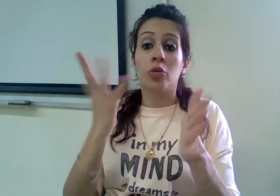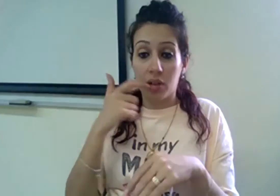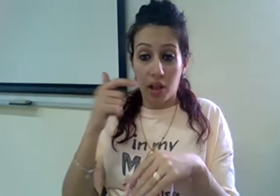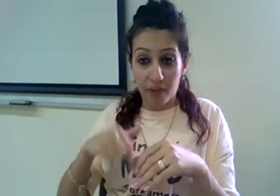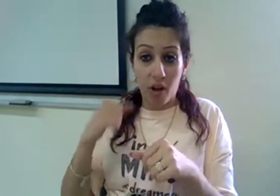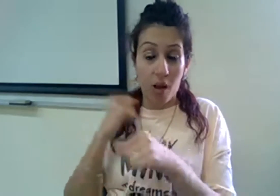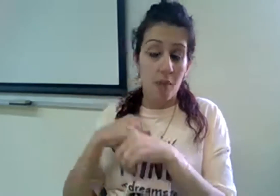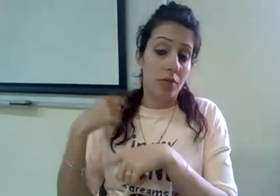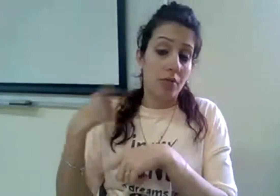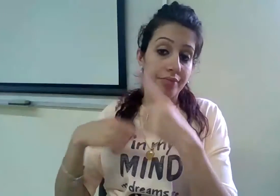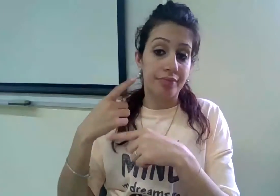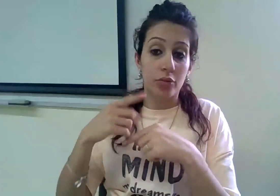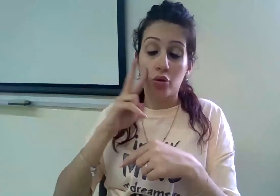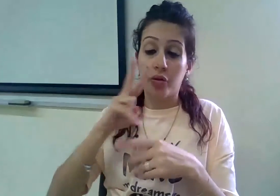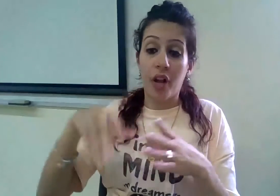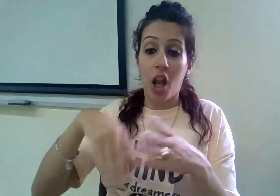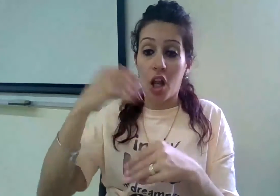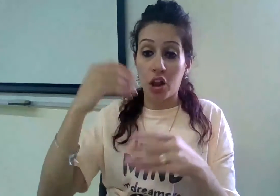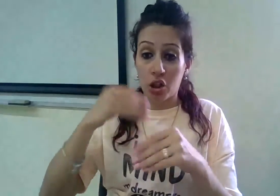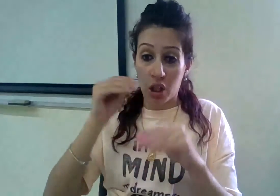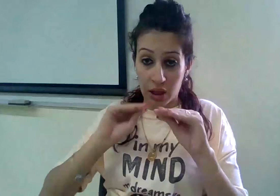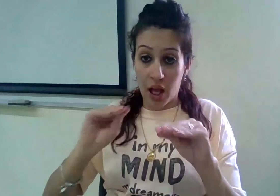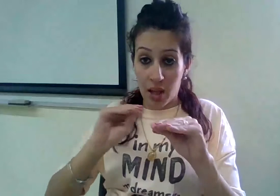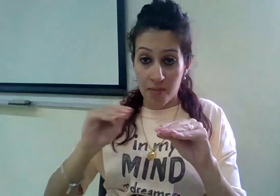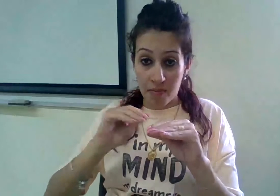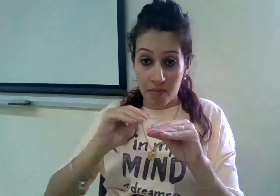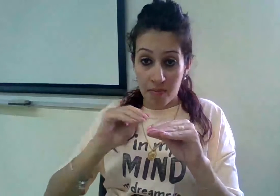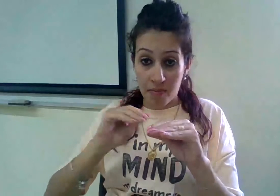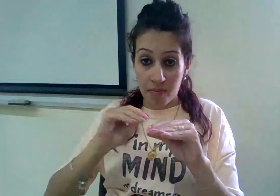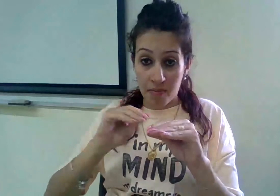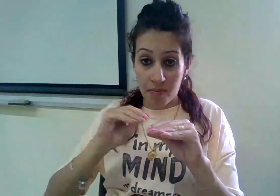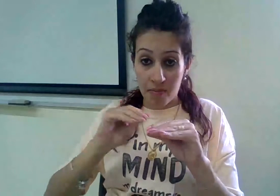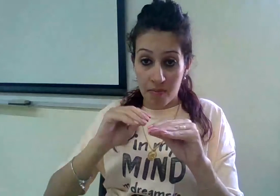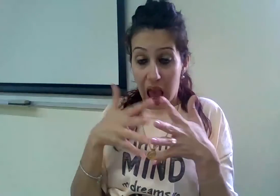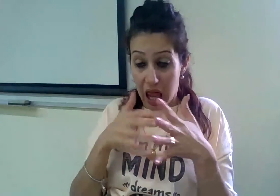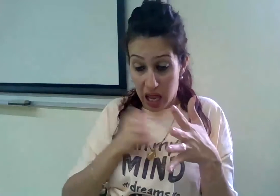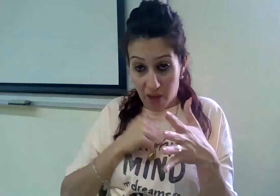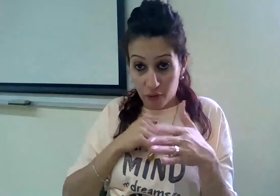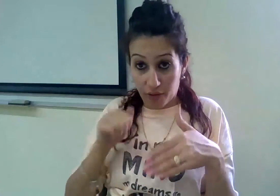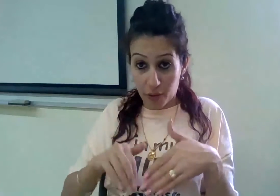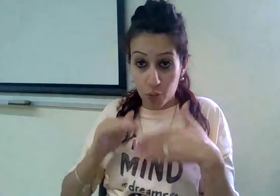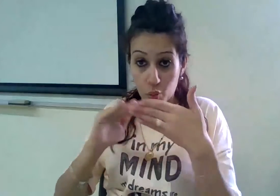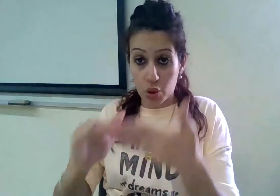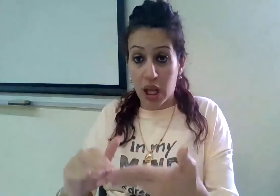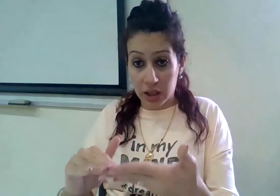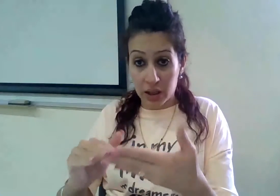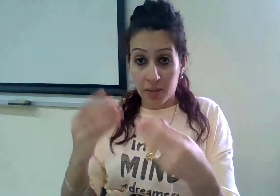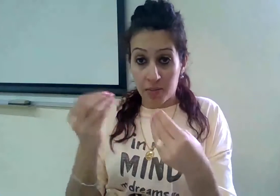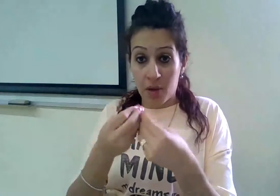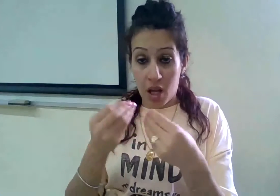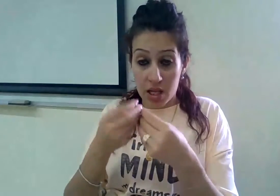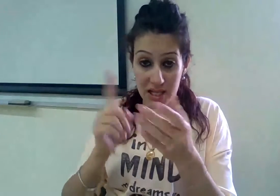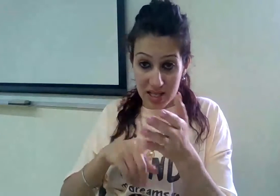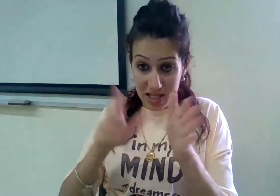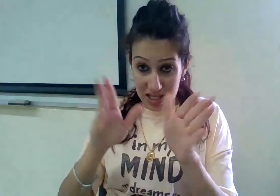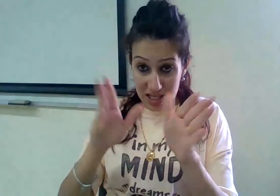how to support a different kind of learning at home? We can also help you with that.